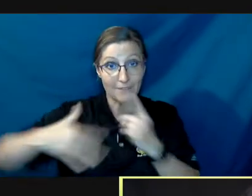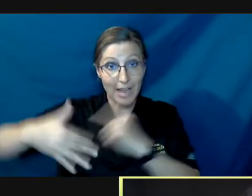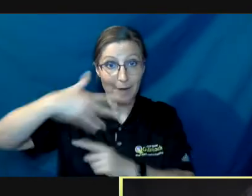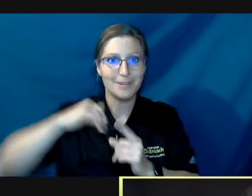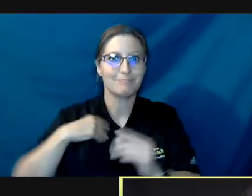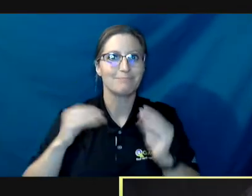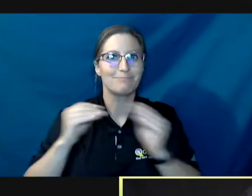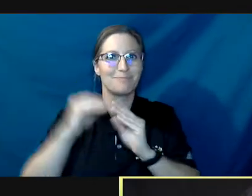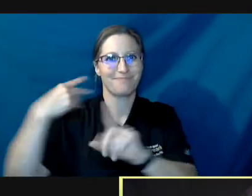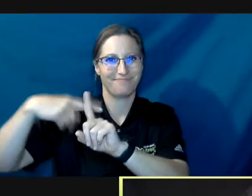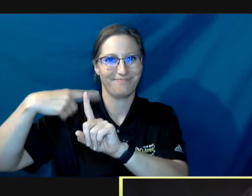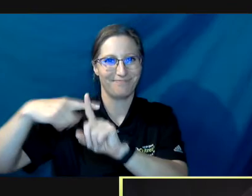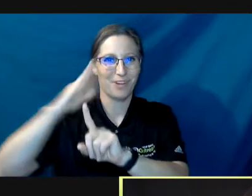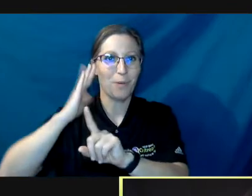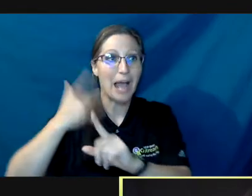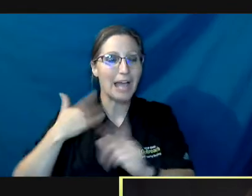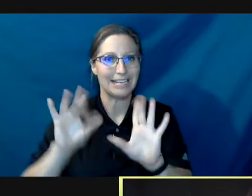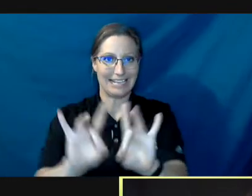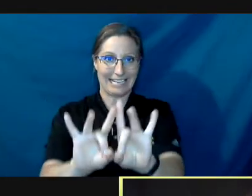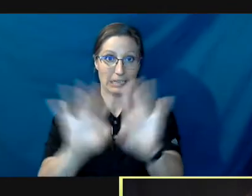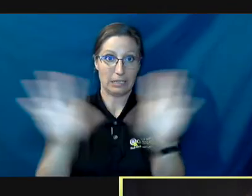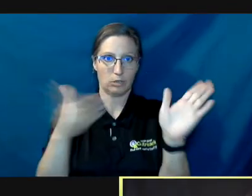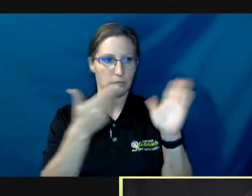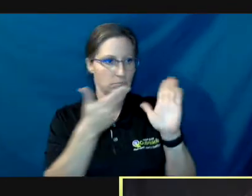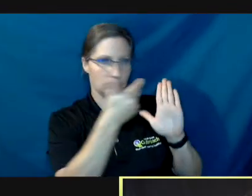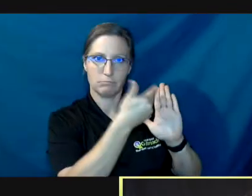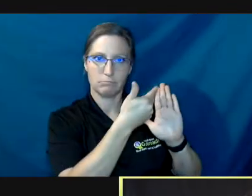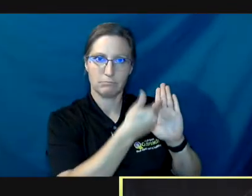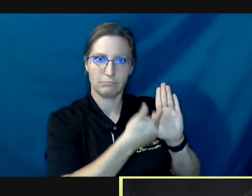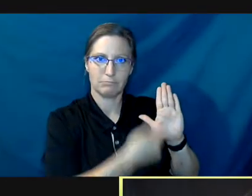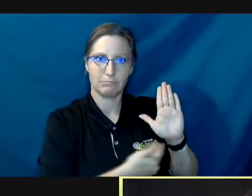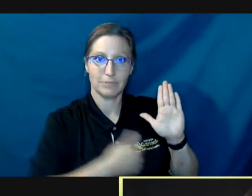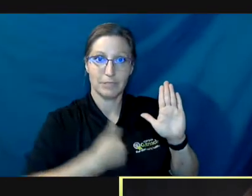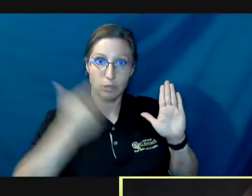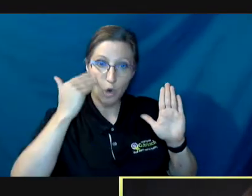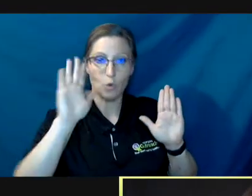because all of the expectations are laid out.